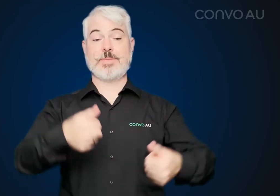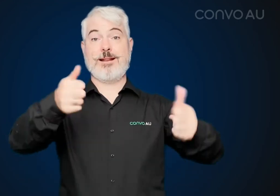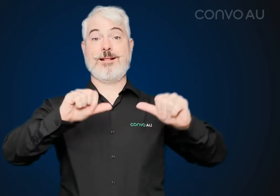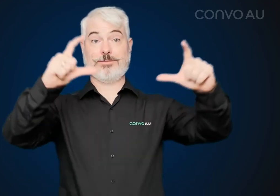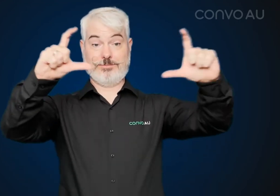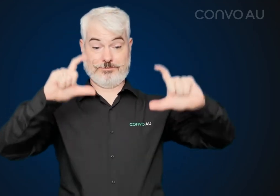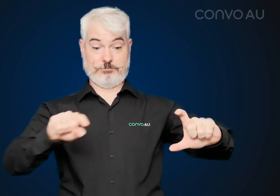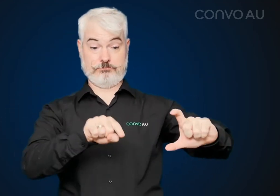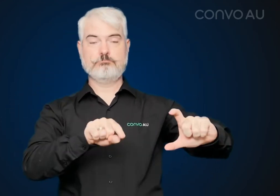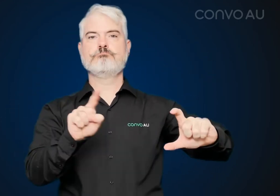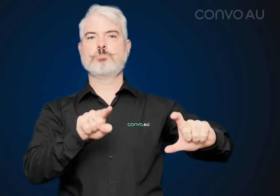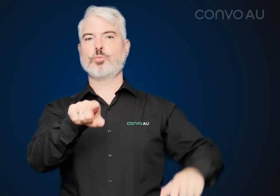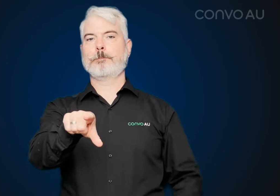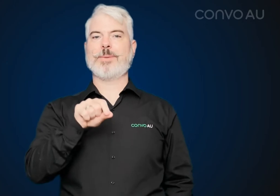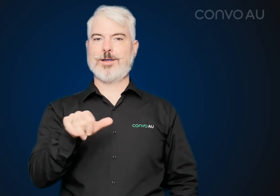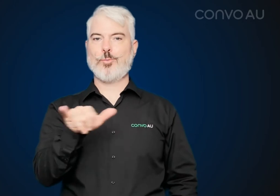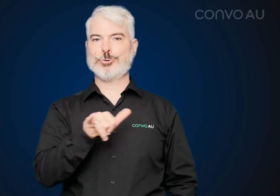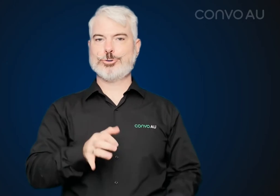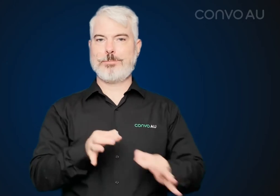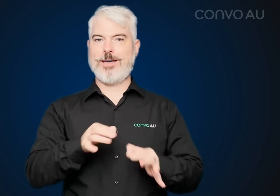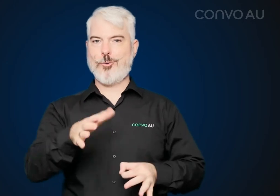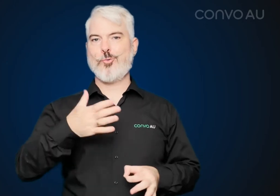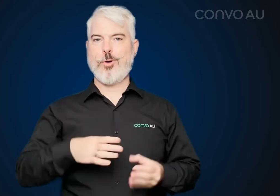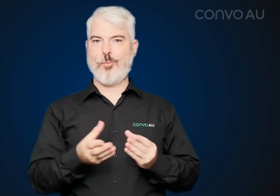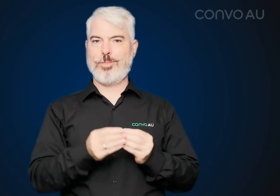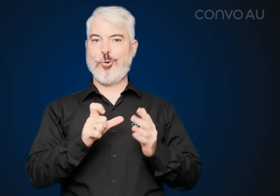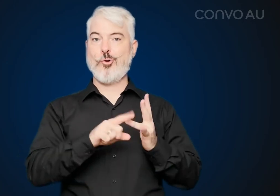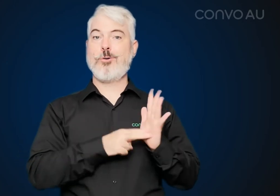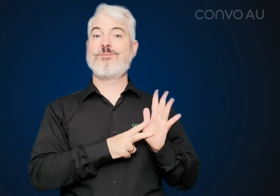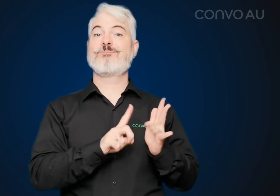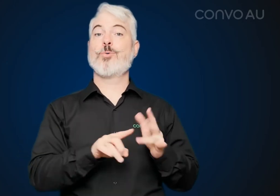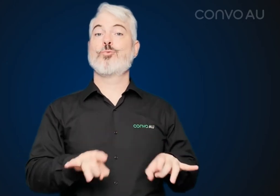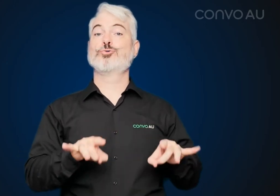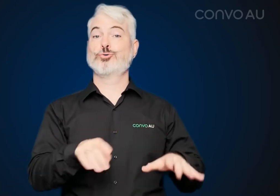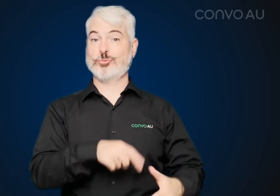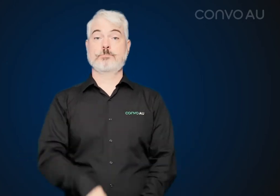The second part is where you choose which plan you want to use with Convo Australia.